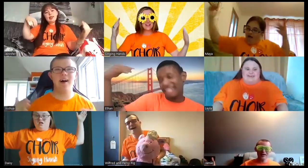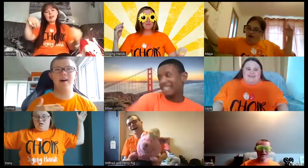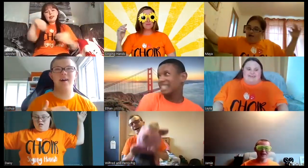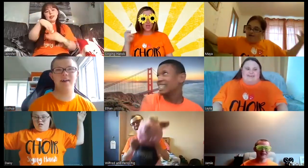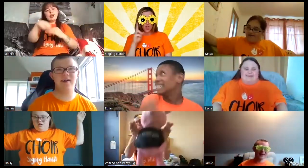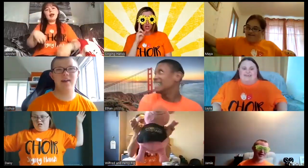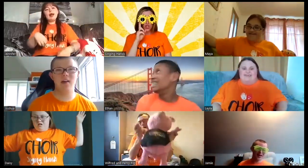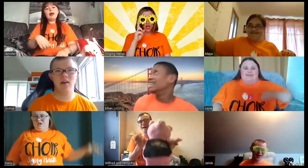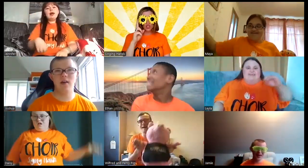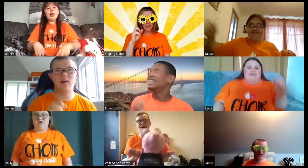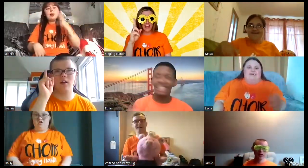Look straight ahead, there's nothing but blue skies